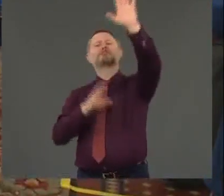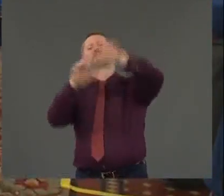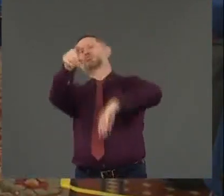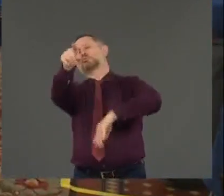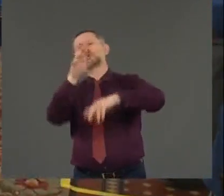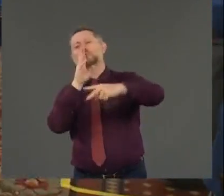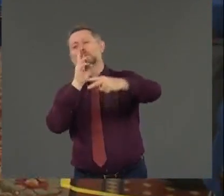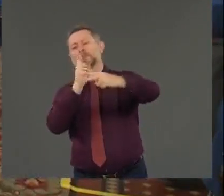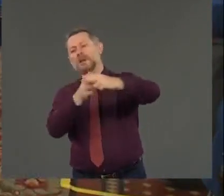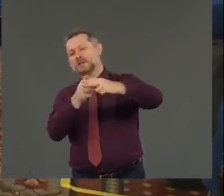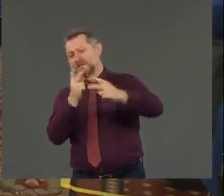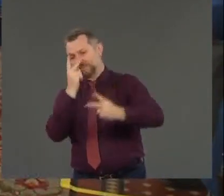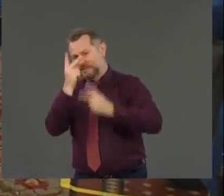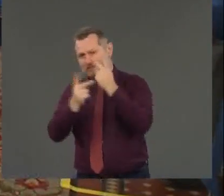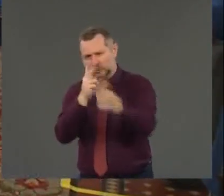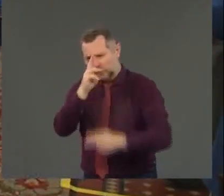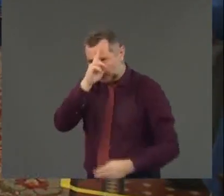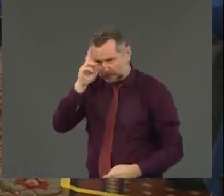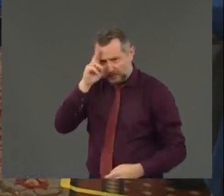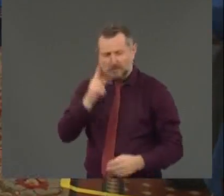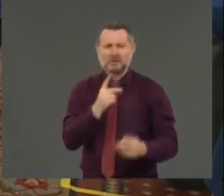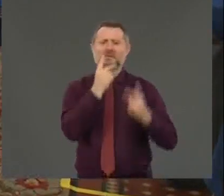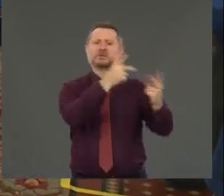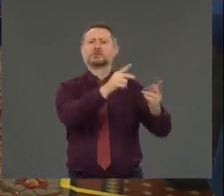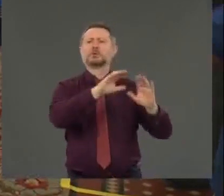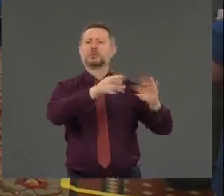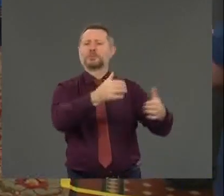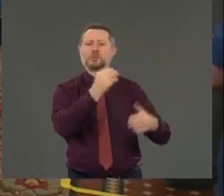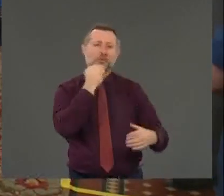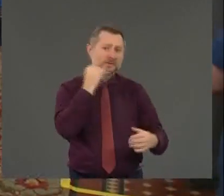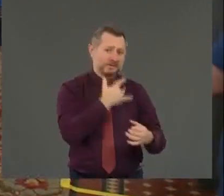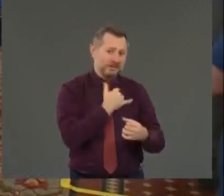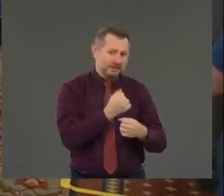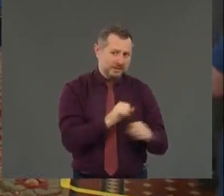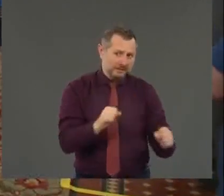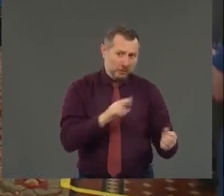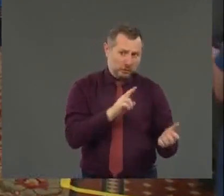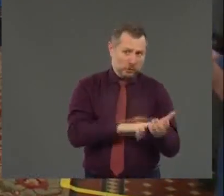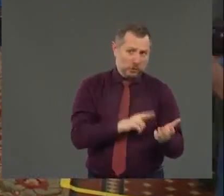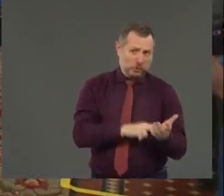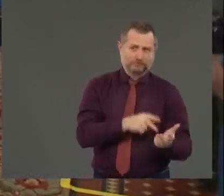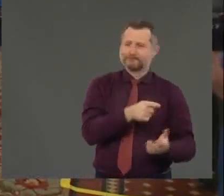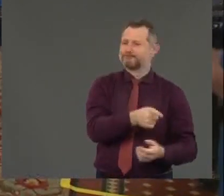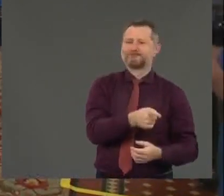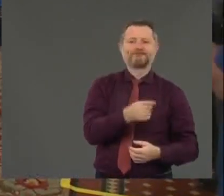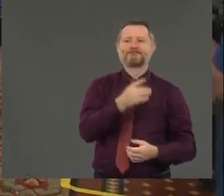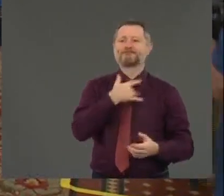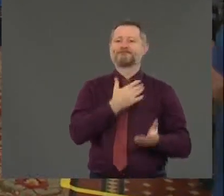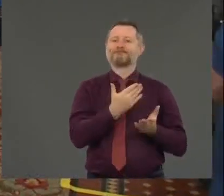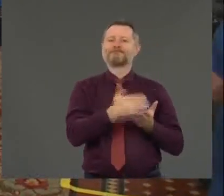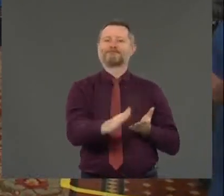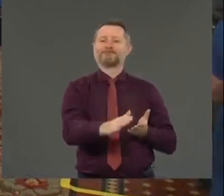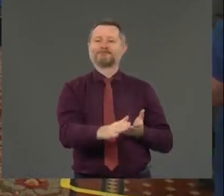SO I THINK WE'RE CONCERNED ABOUT THE PROTECTIONS FOR ANY INDIVIDUAL. YOU MENTIONED VISITATION IN